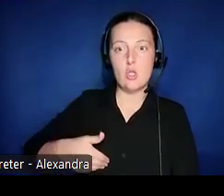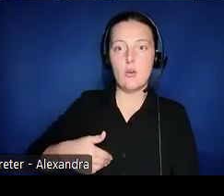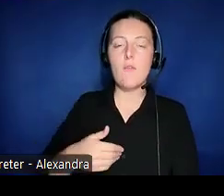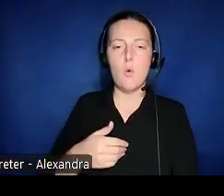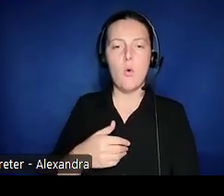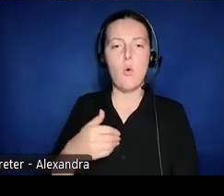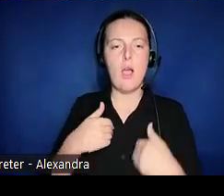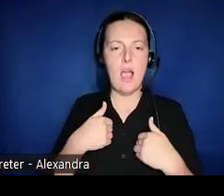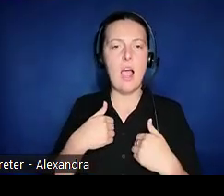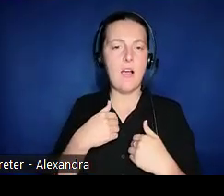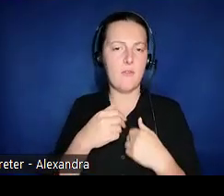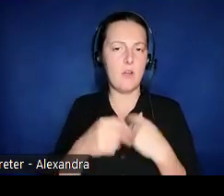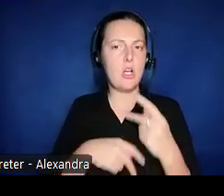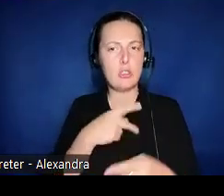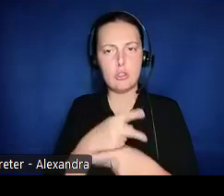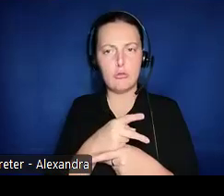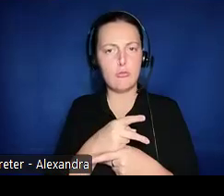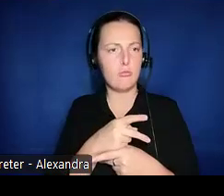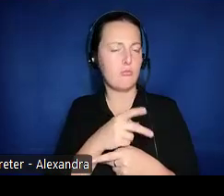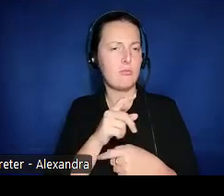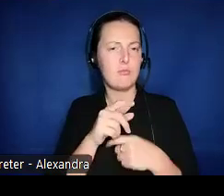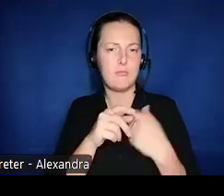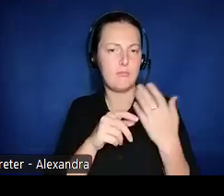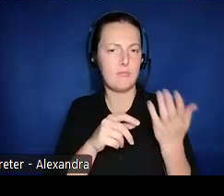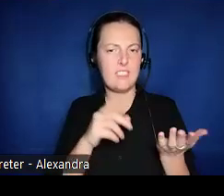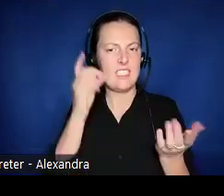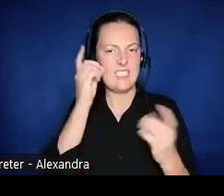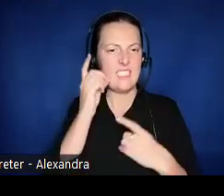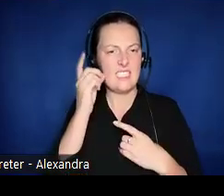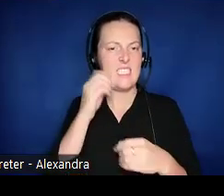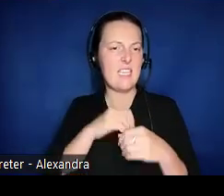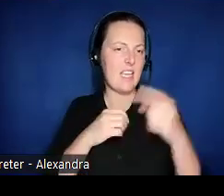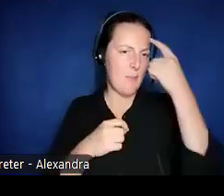or in behavior and if those exist what we should be able to do is look at distributions of people